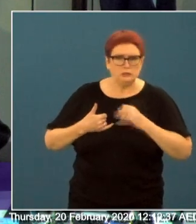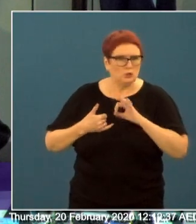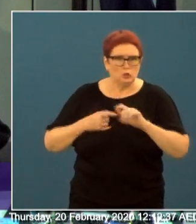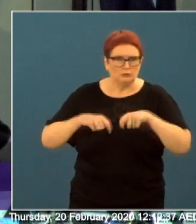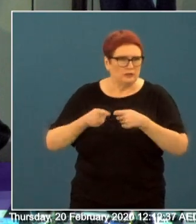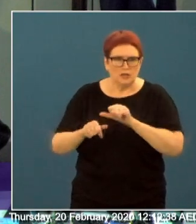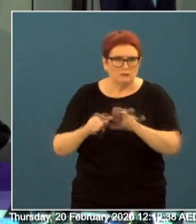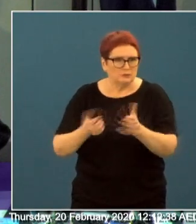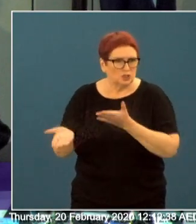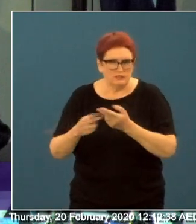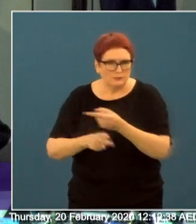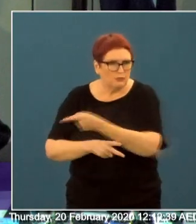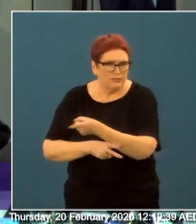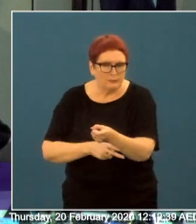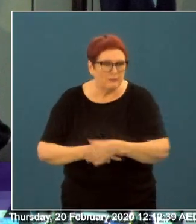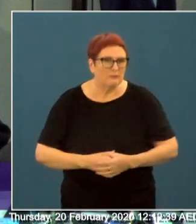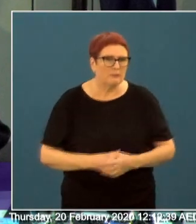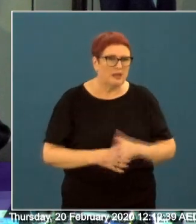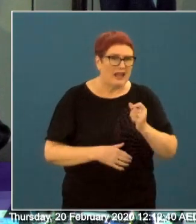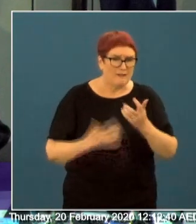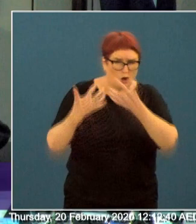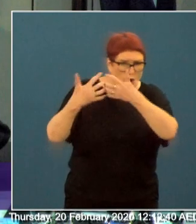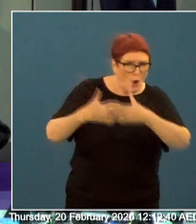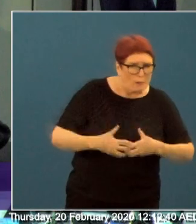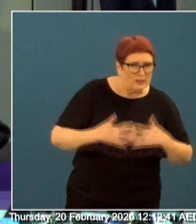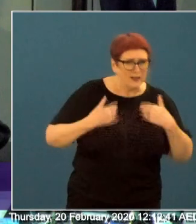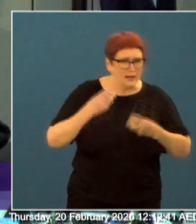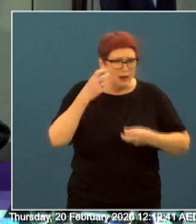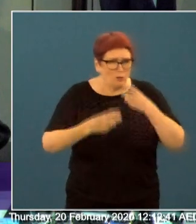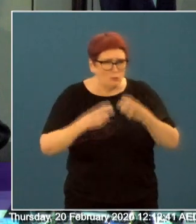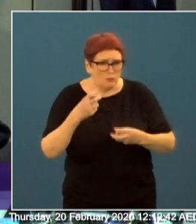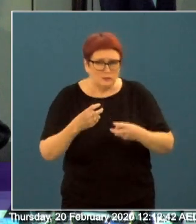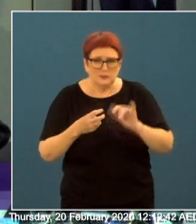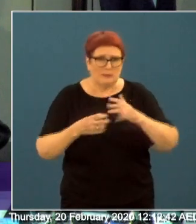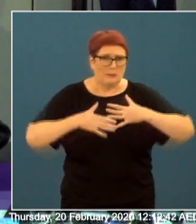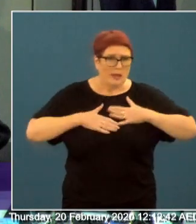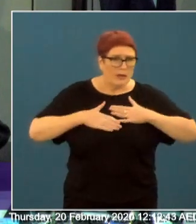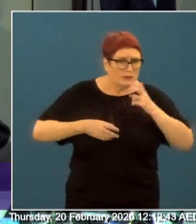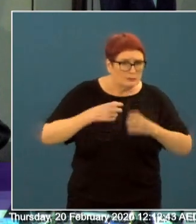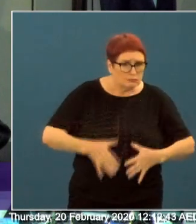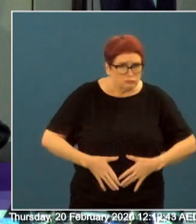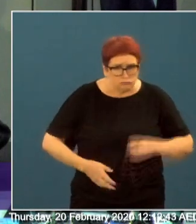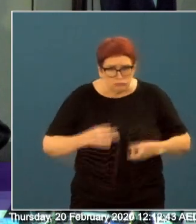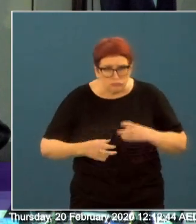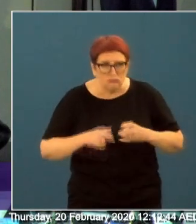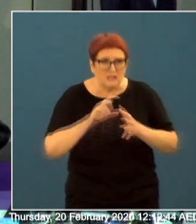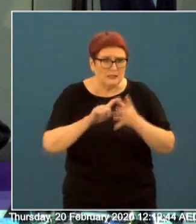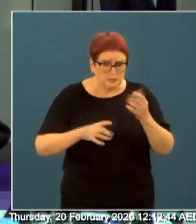board, that is, if there is a complex health problem involving different disciplines, for anybody trying to navigate the system,